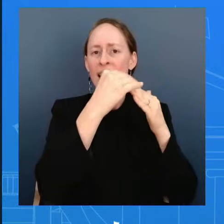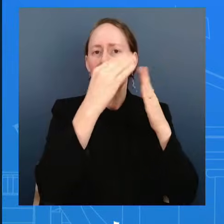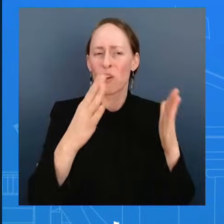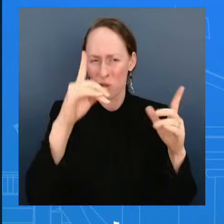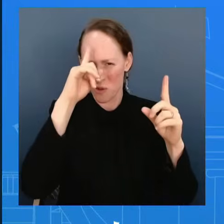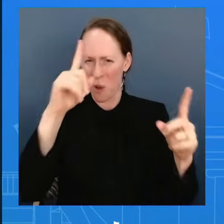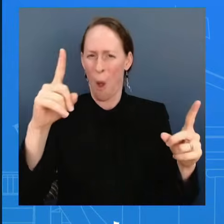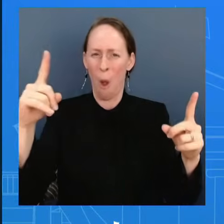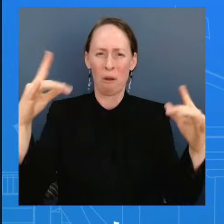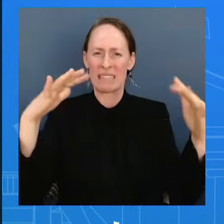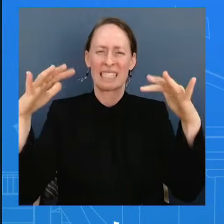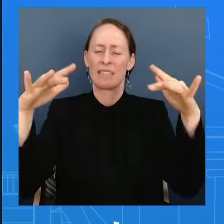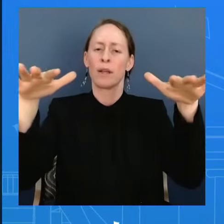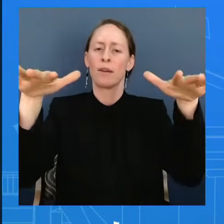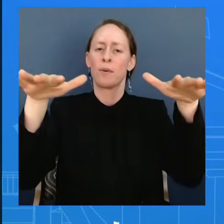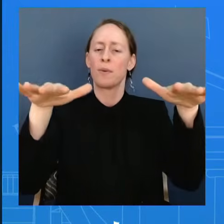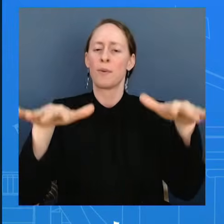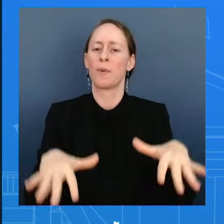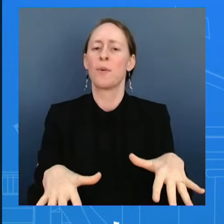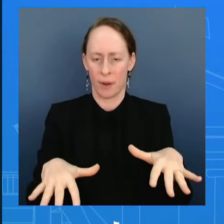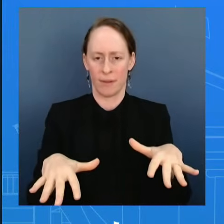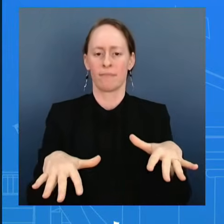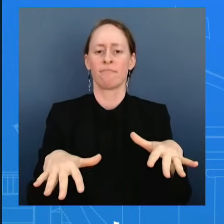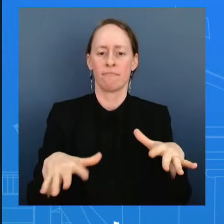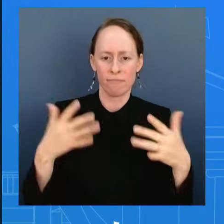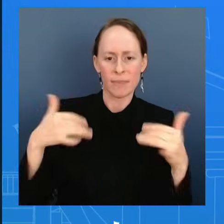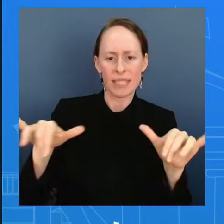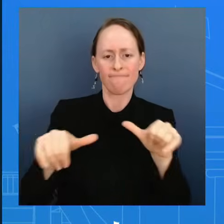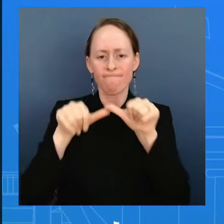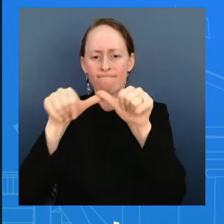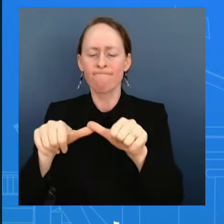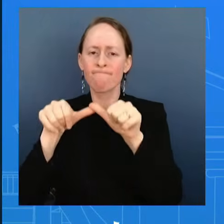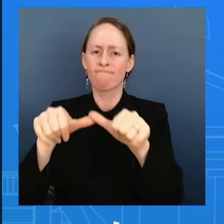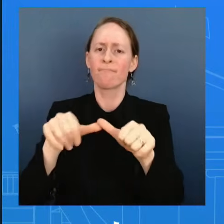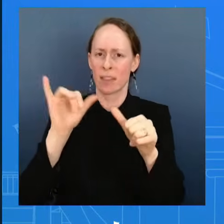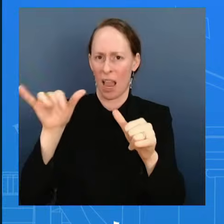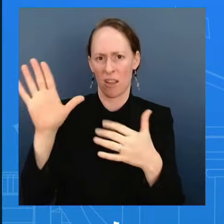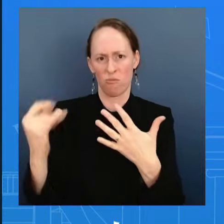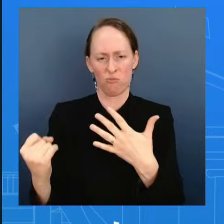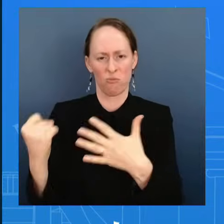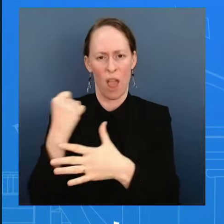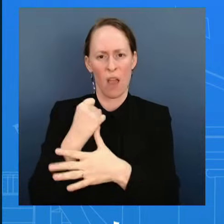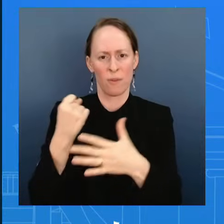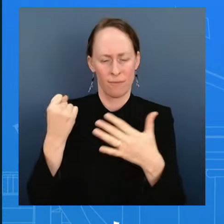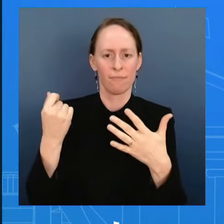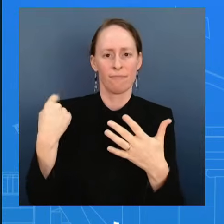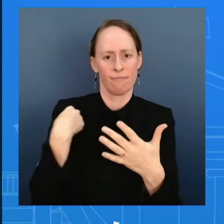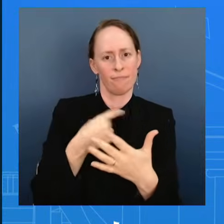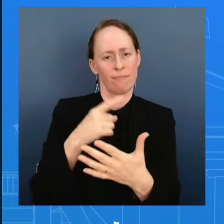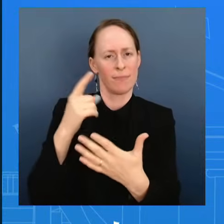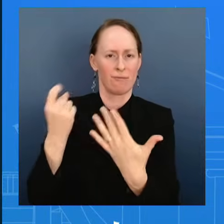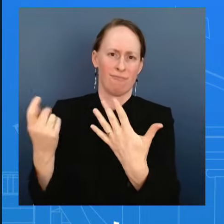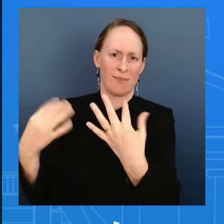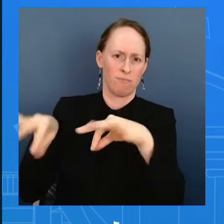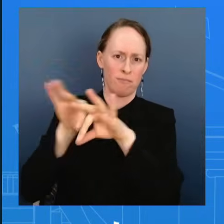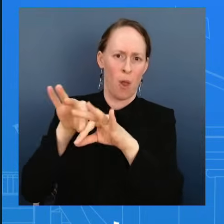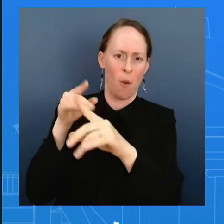Ms. Jean-Pierre: Yeah. The Press: I mean, did he get, you know, fully briefed yesterday about what was happening? Ms. Jean-Pierre: So, I can say the president